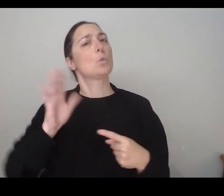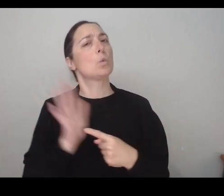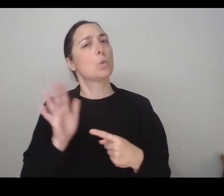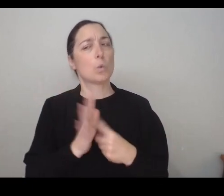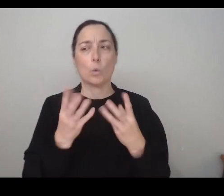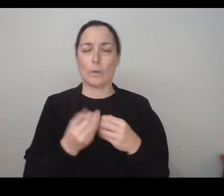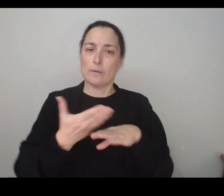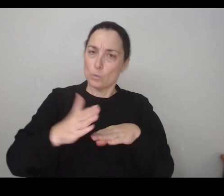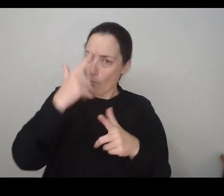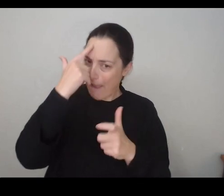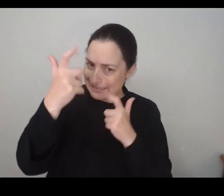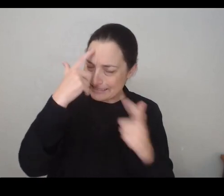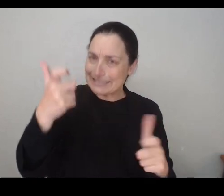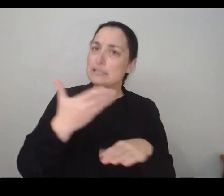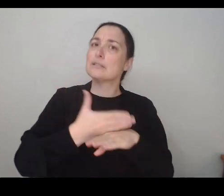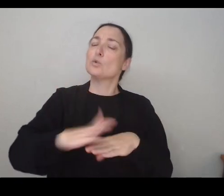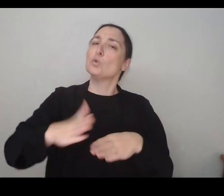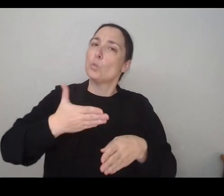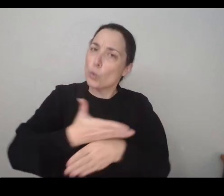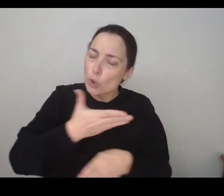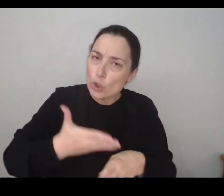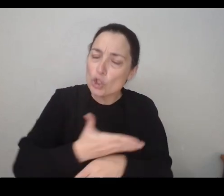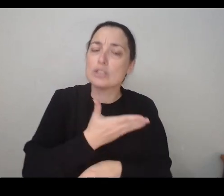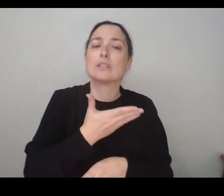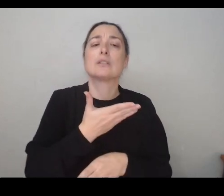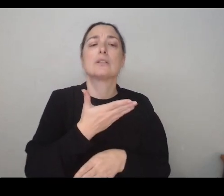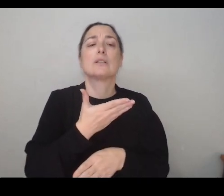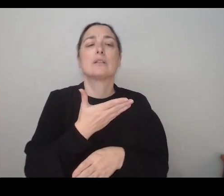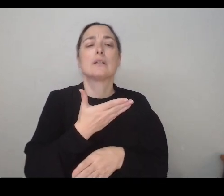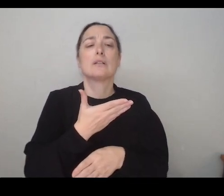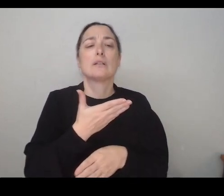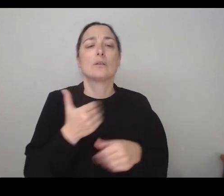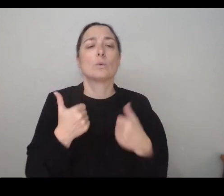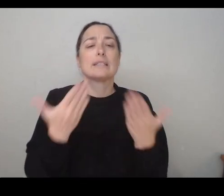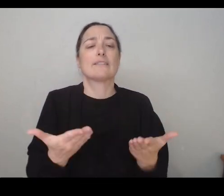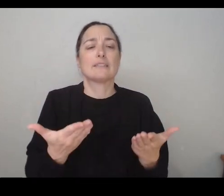which brings new words in a way, and which gives the different, I hope so at least,